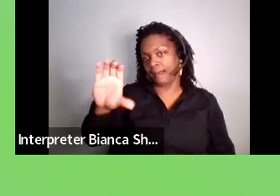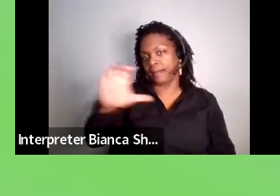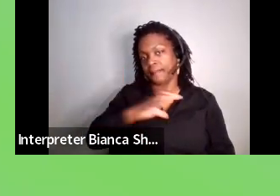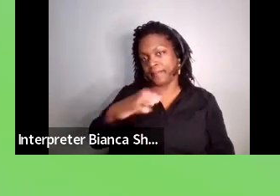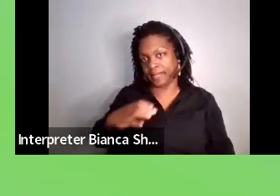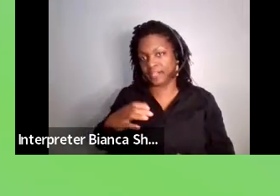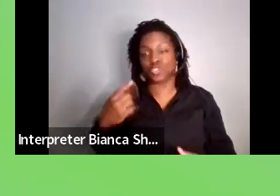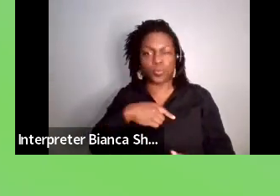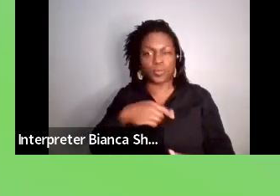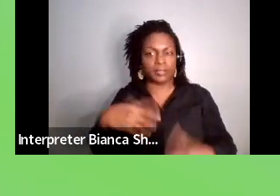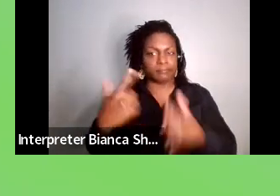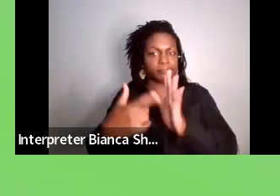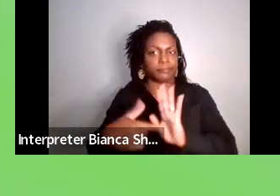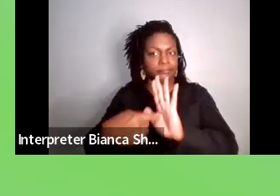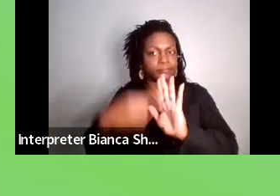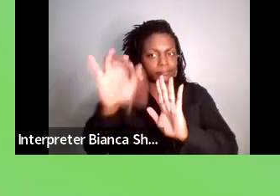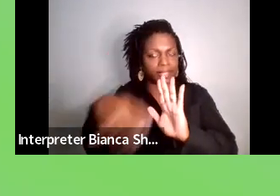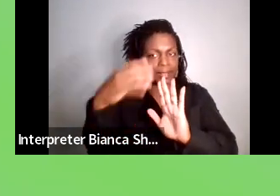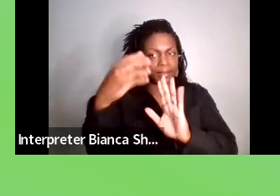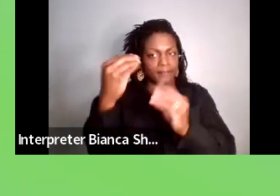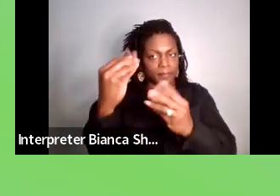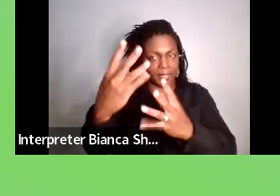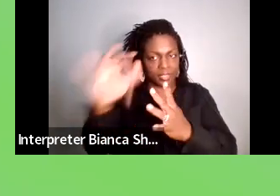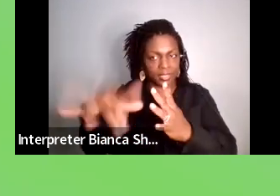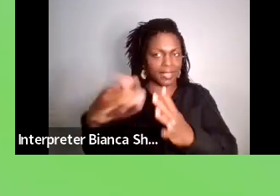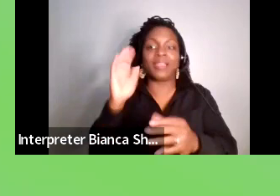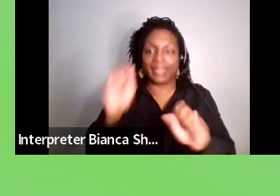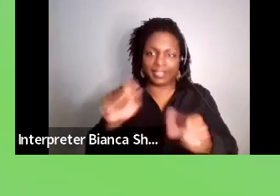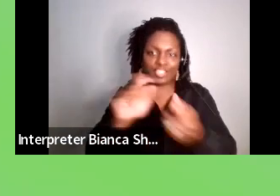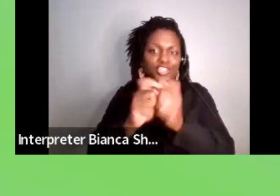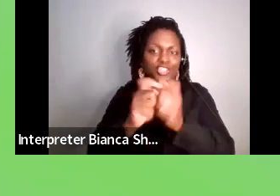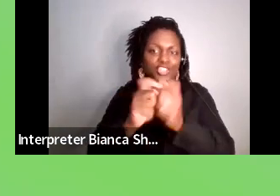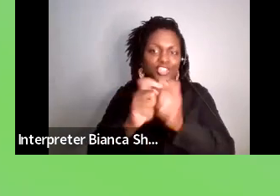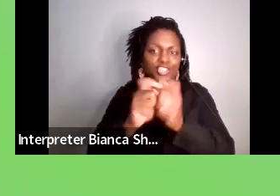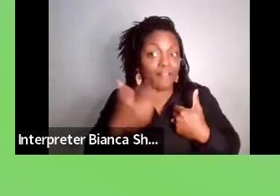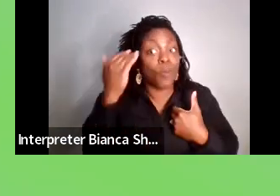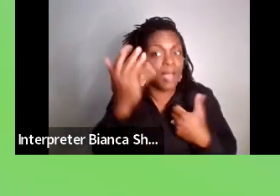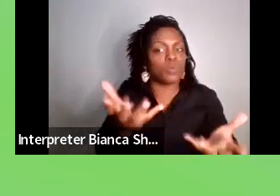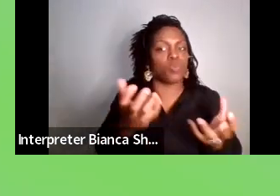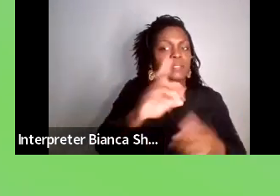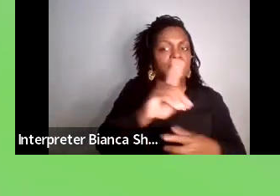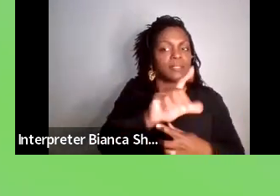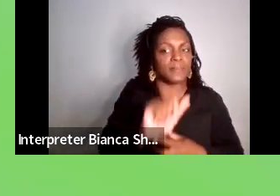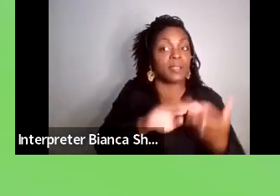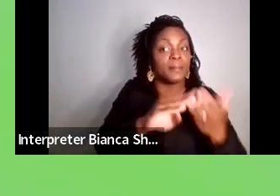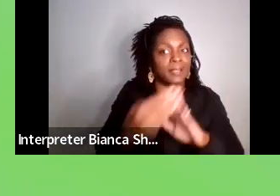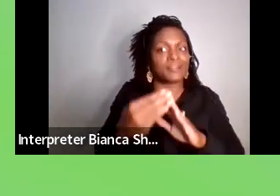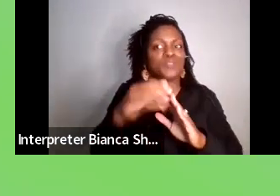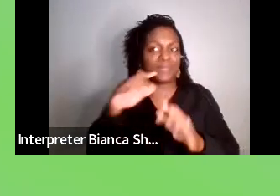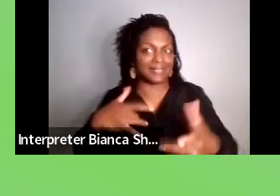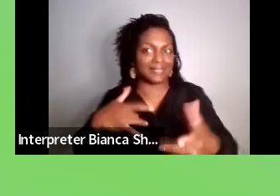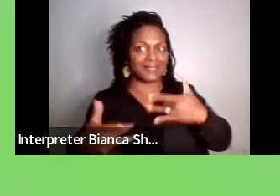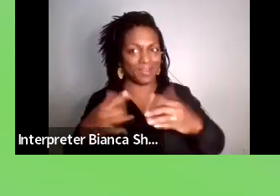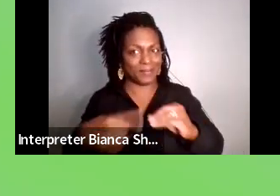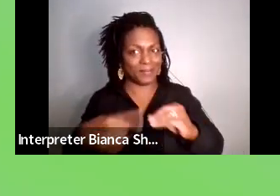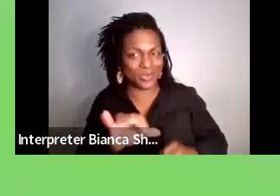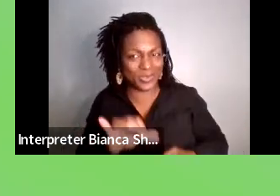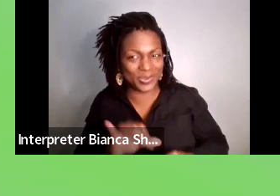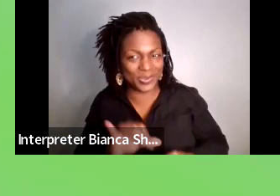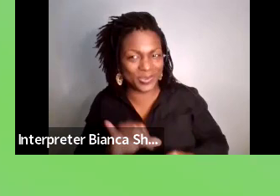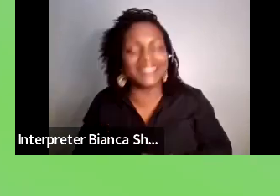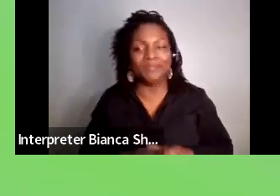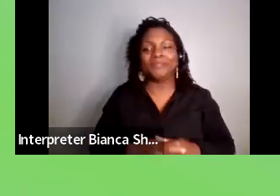So life changing opportunity, because we want the disability community of Louisiana to be just as excited and anxiously awaiting it, just like we are so.